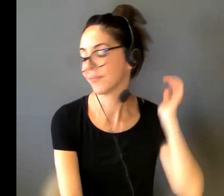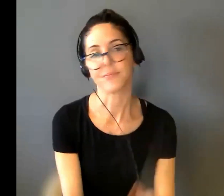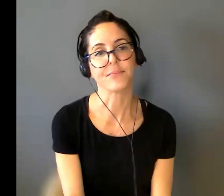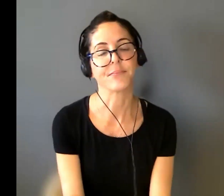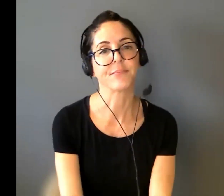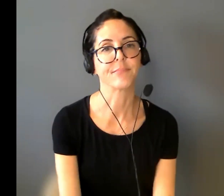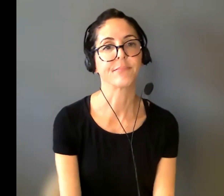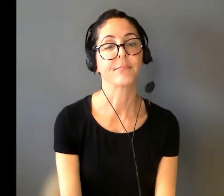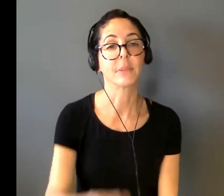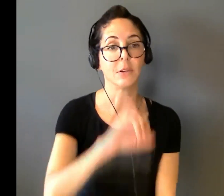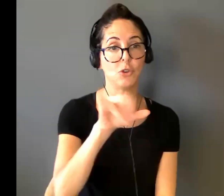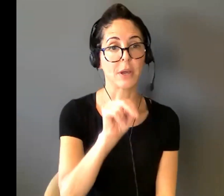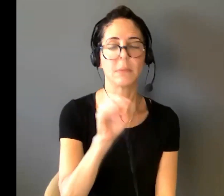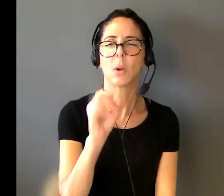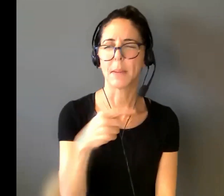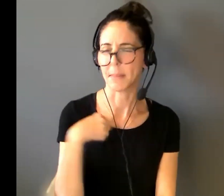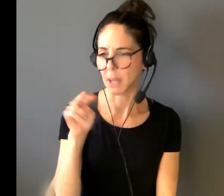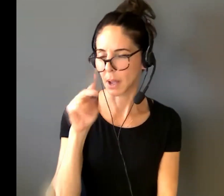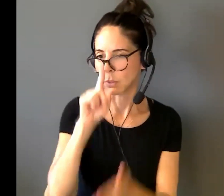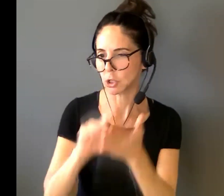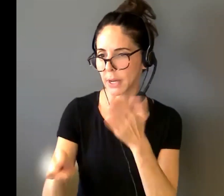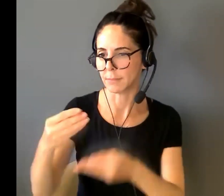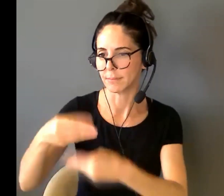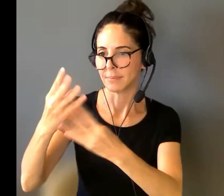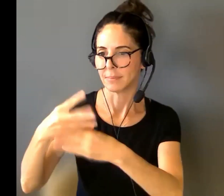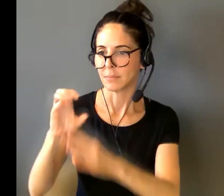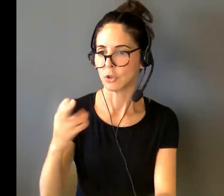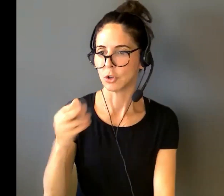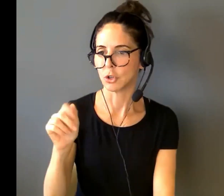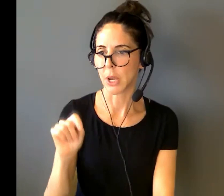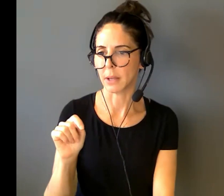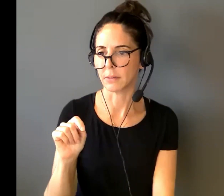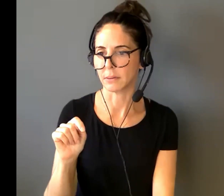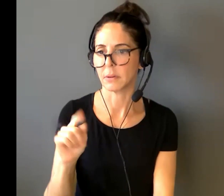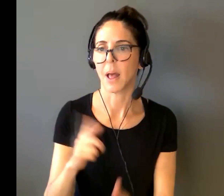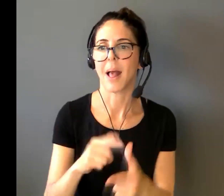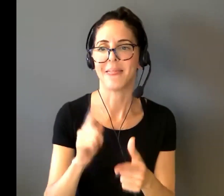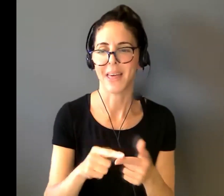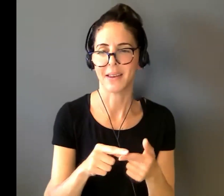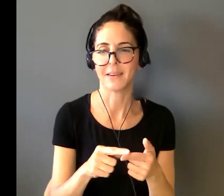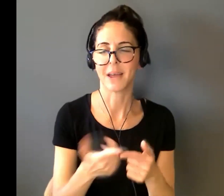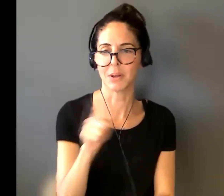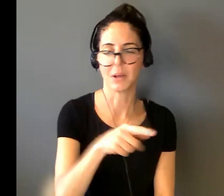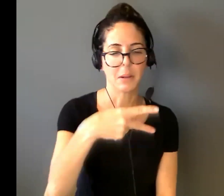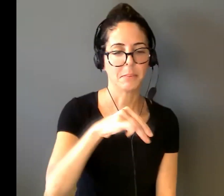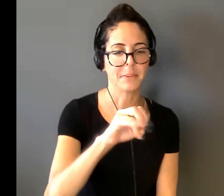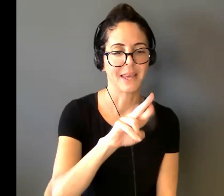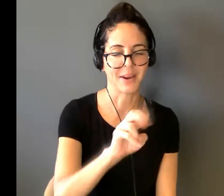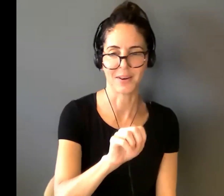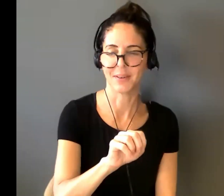the chat before I pivot to Pierre Côté , our intrepid Institute Director. But